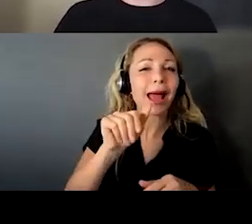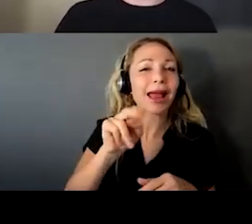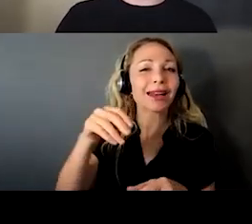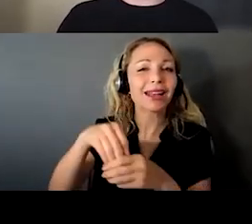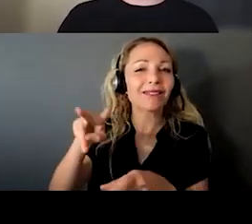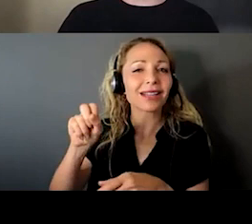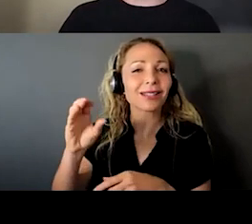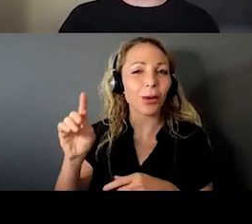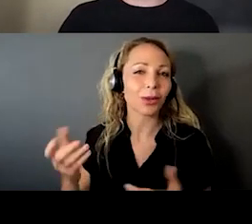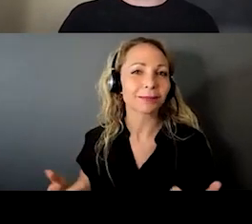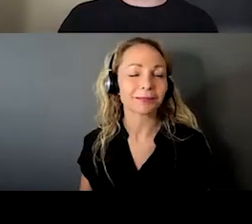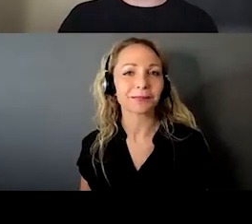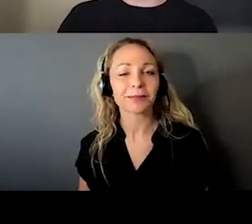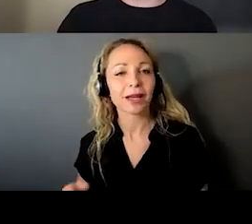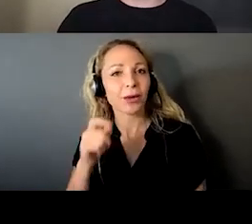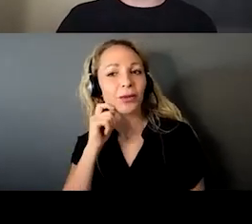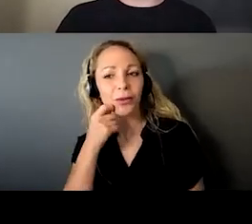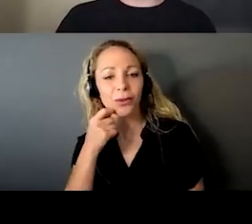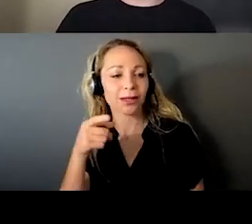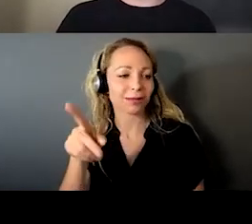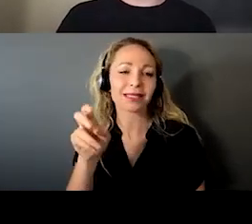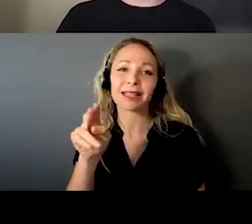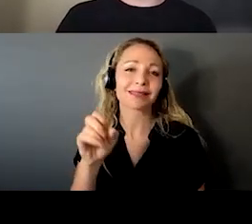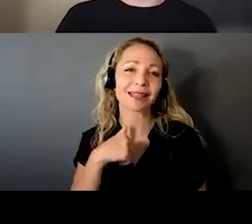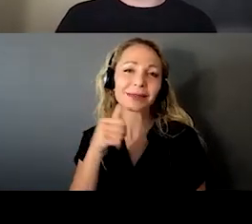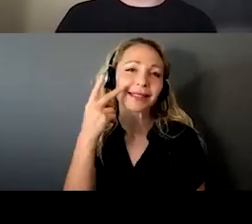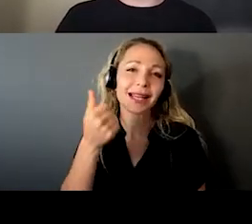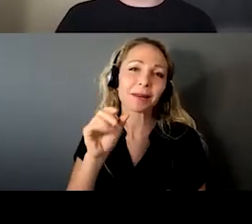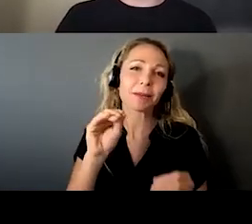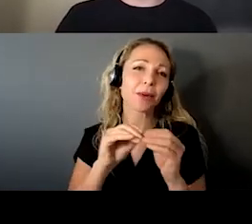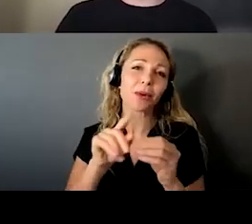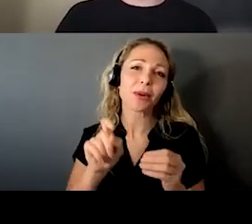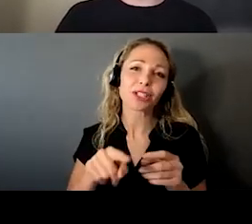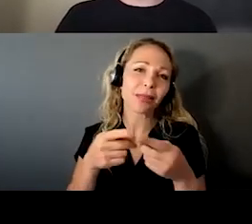I DO WANT TO MAKE SURE THAT THERE IS A CONTENT POLL OUT